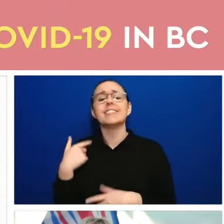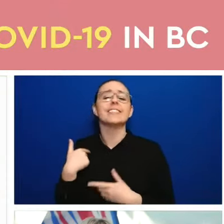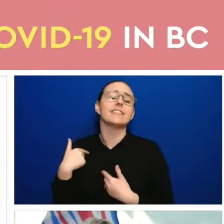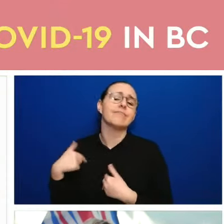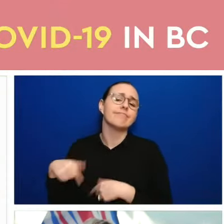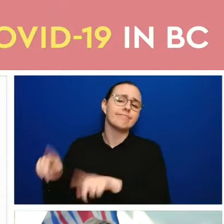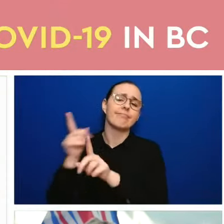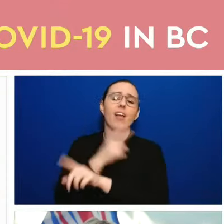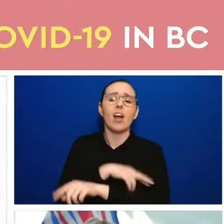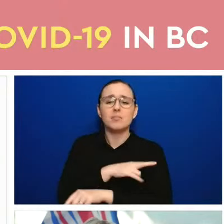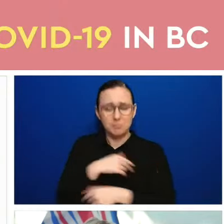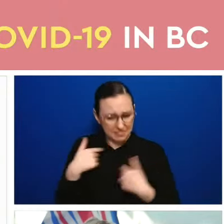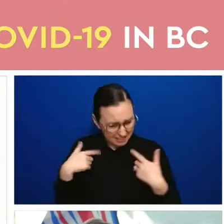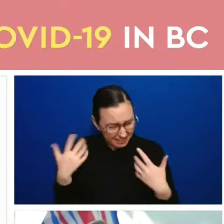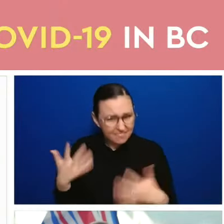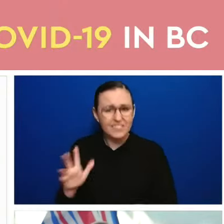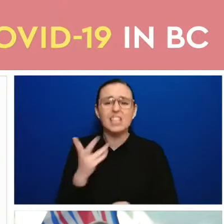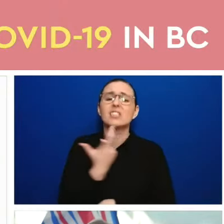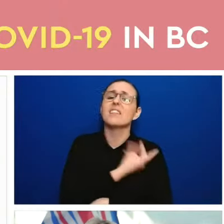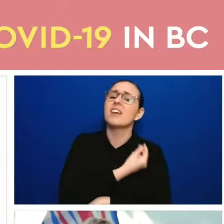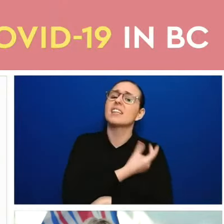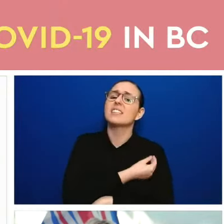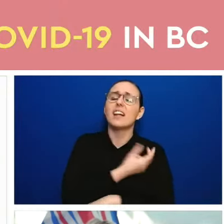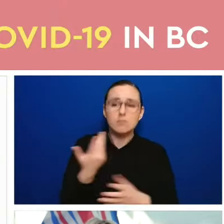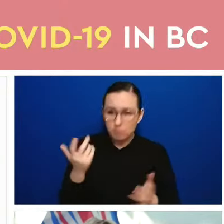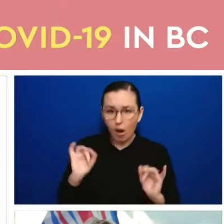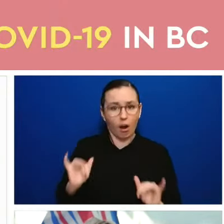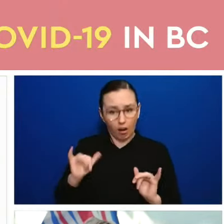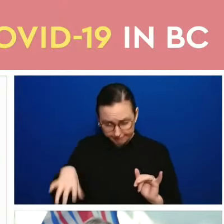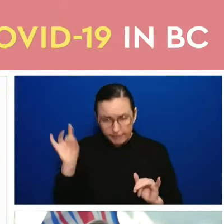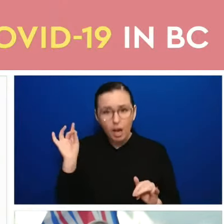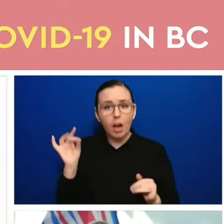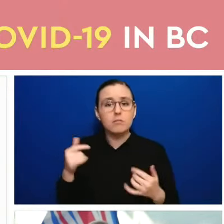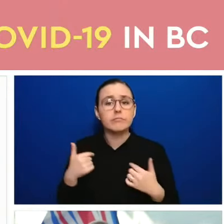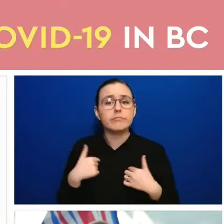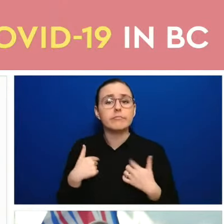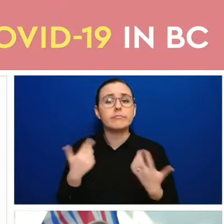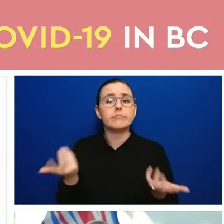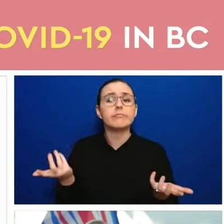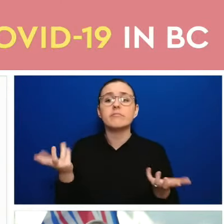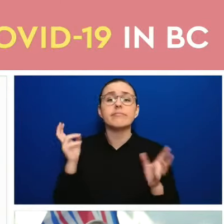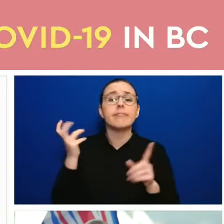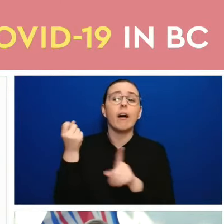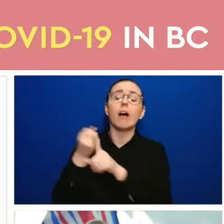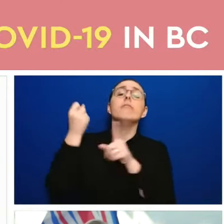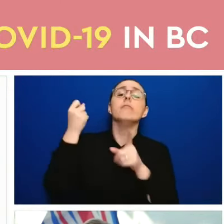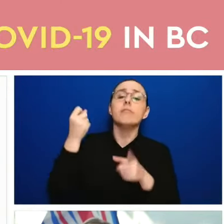much more common in people who are not vaccinated -- sorry; people who have at least one